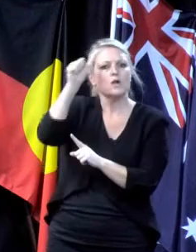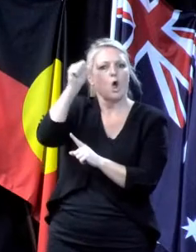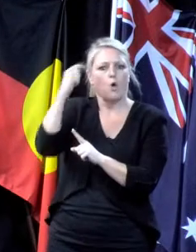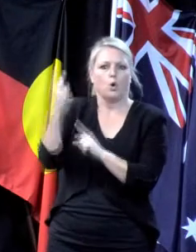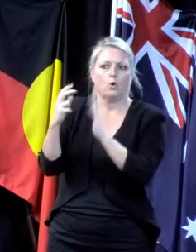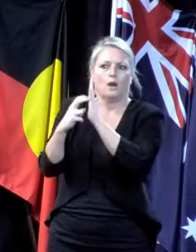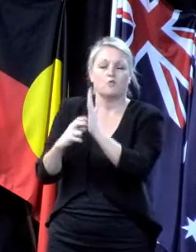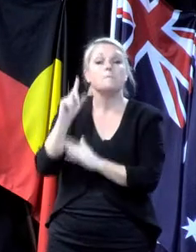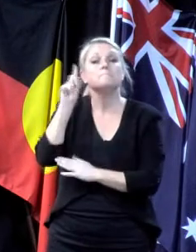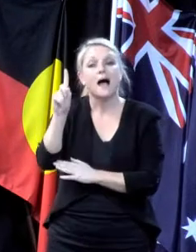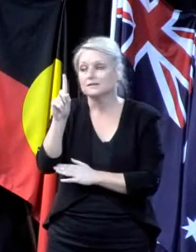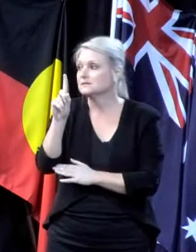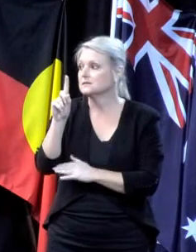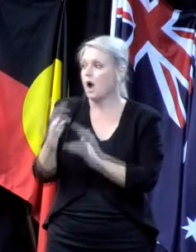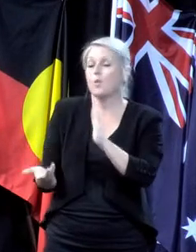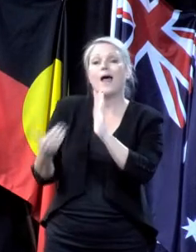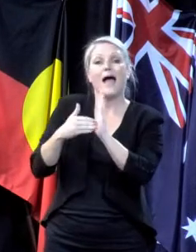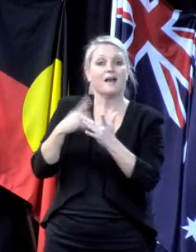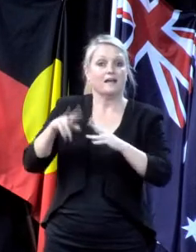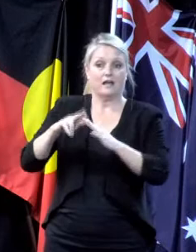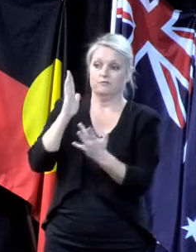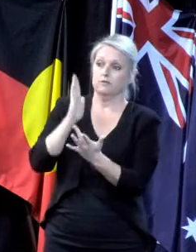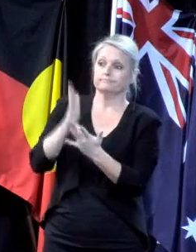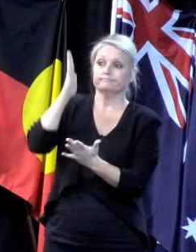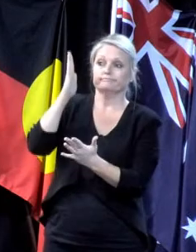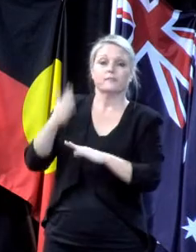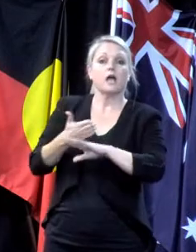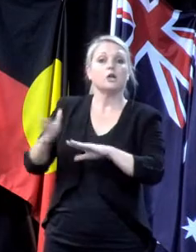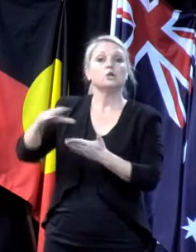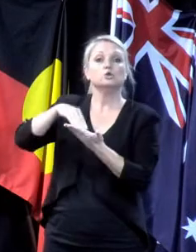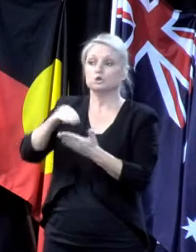If we have a new student to the district we will have that happen. DR MELLIFONT: OK, thank you.